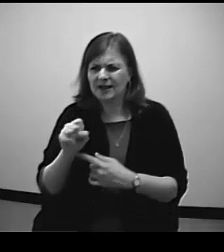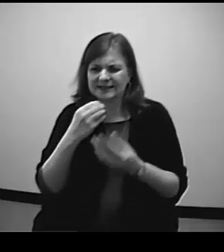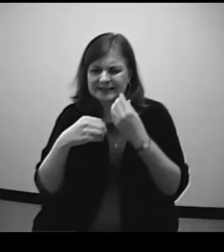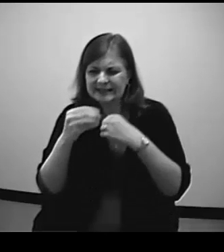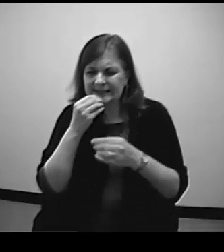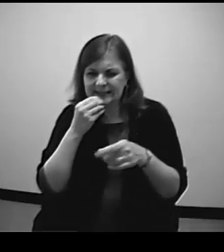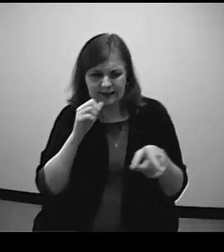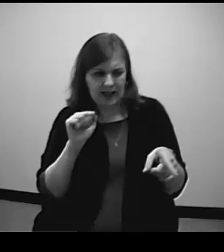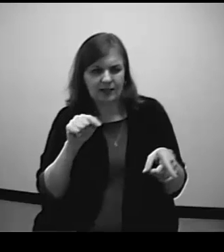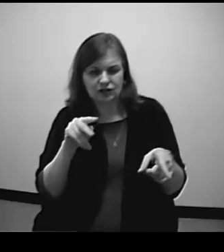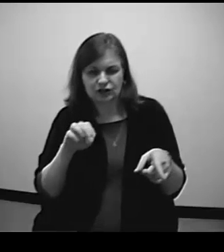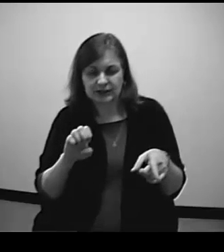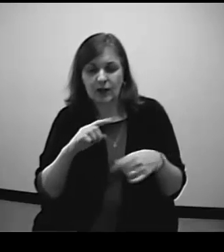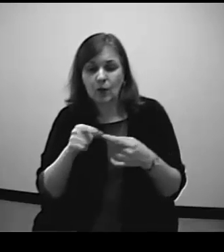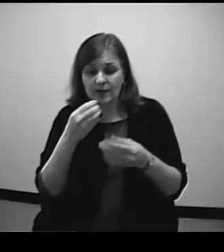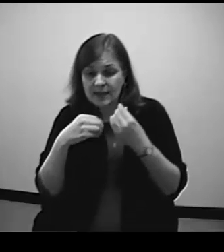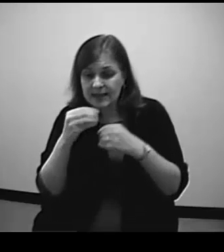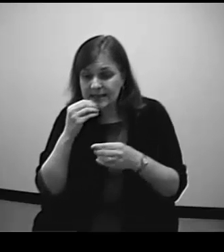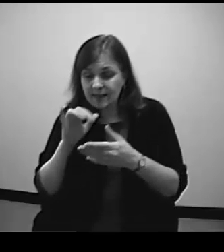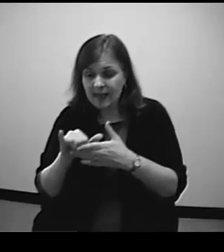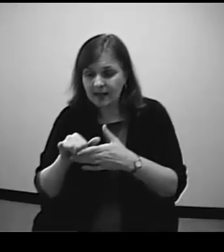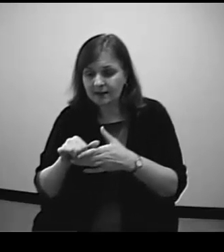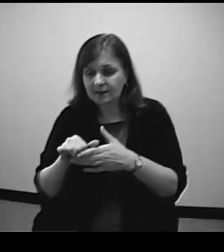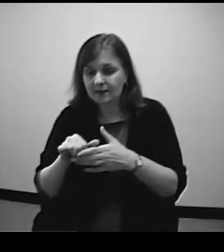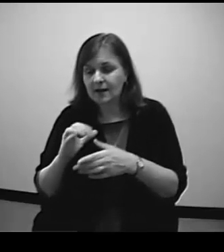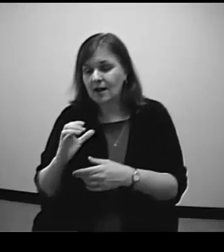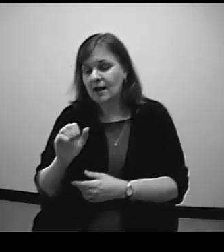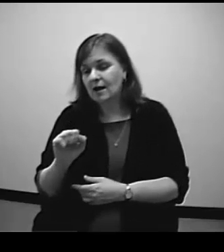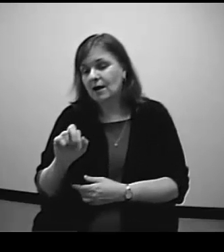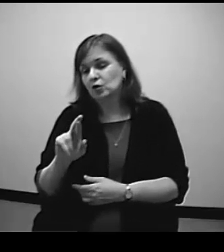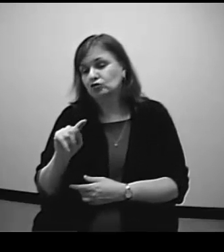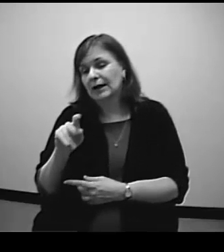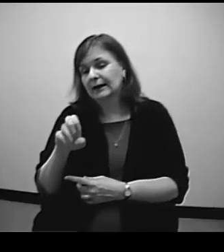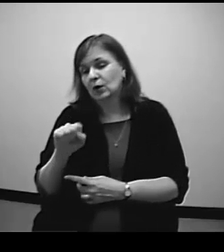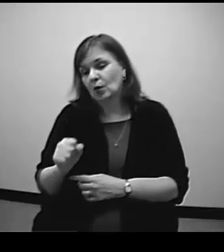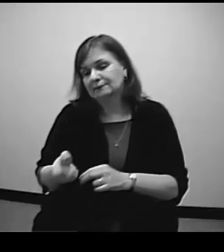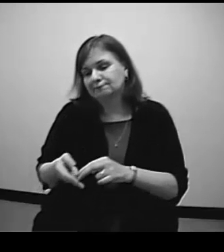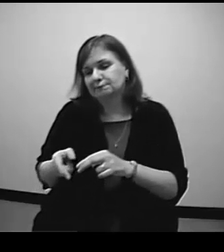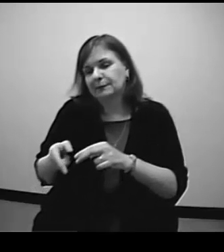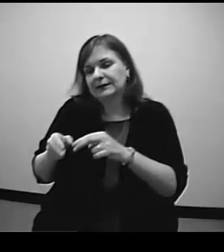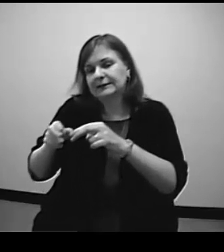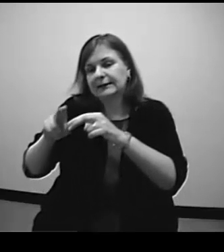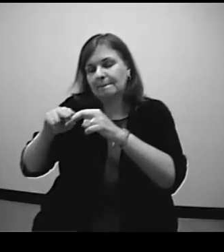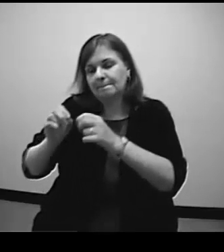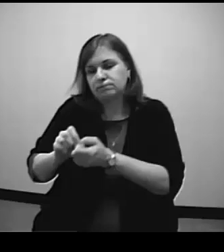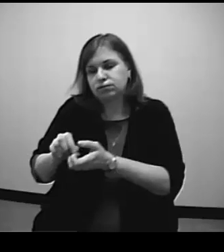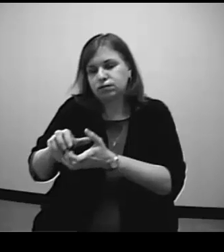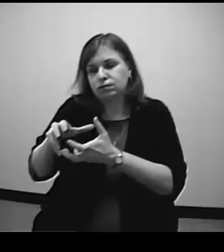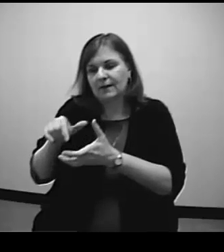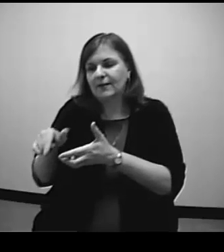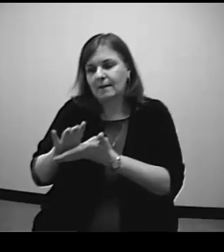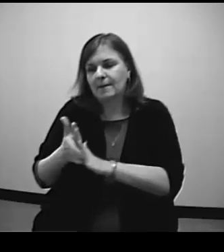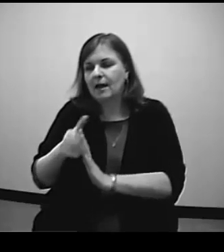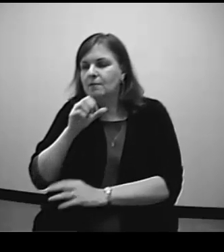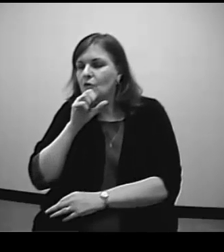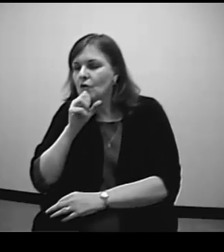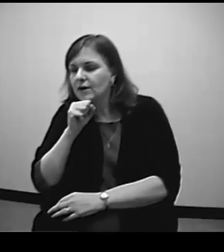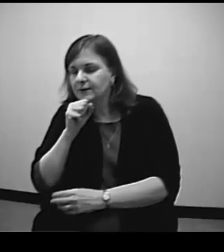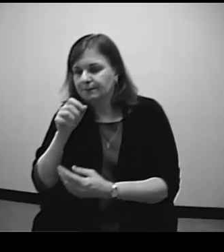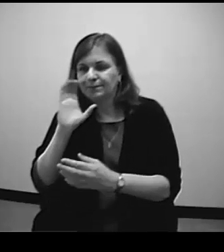these algae when they do they actually build up enough of the carotenoids to themselves become orange